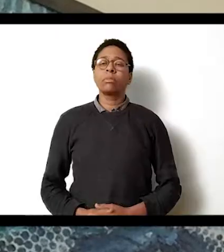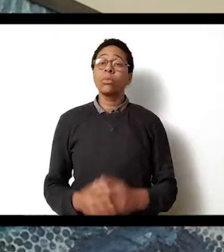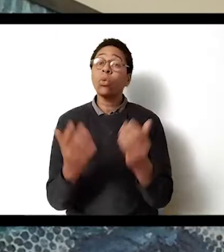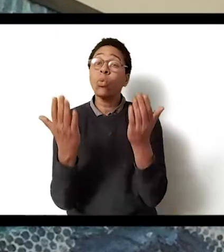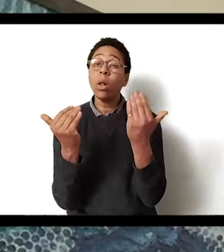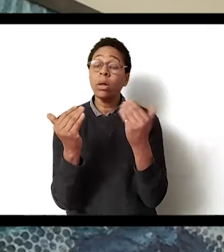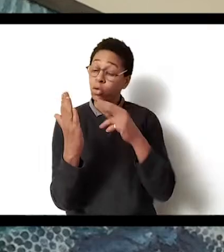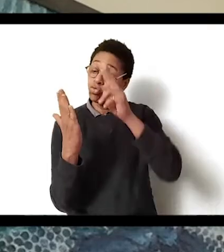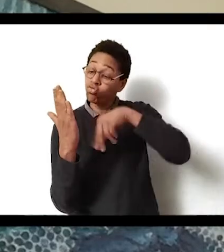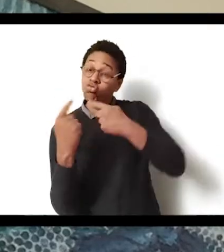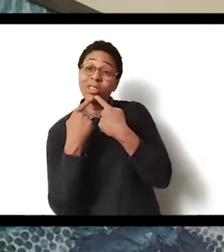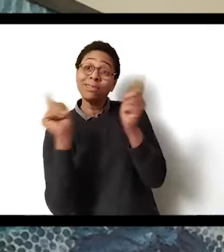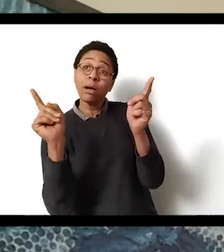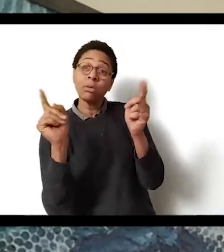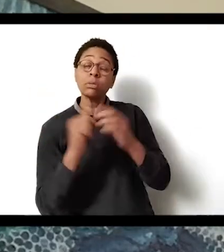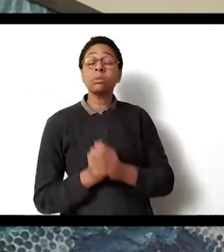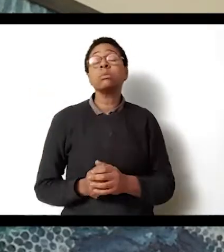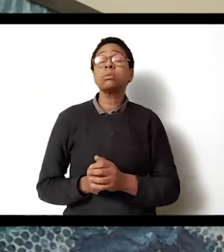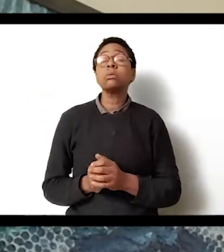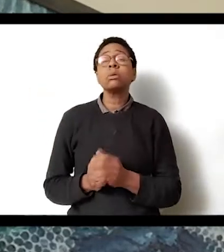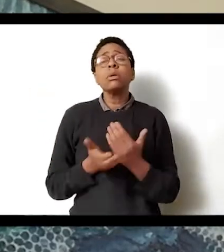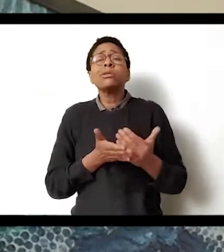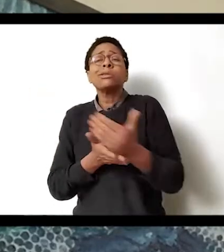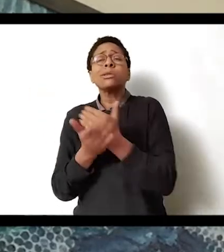Welcome to Read us Out, a collection